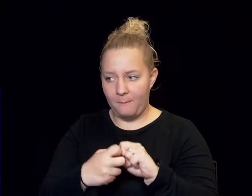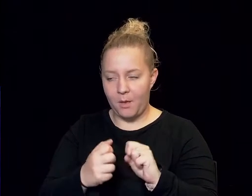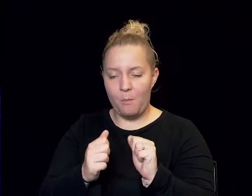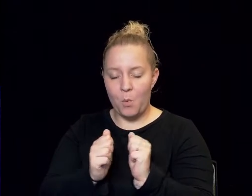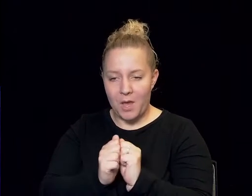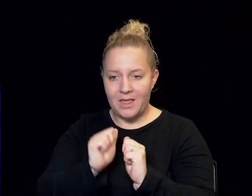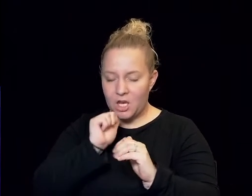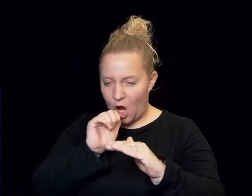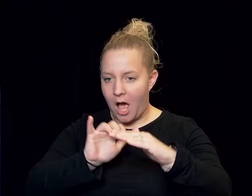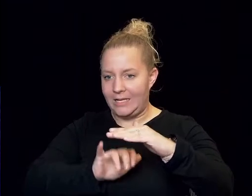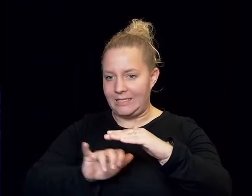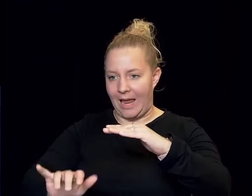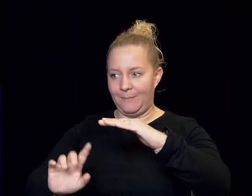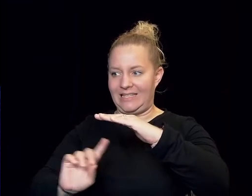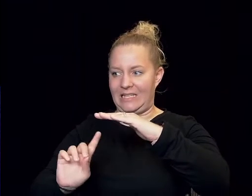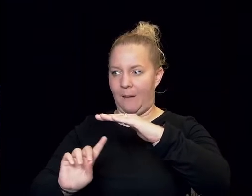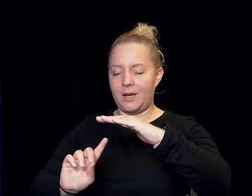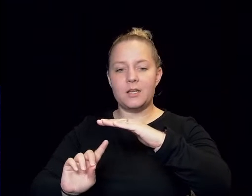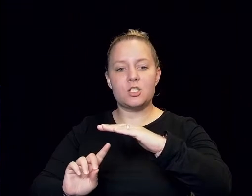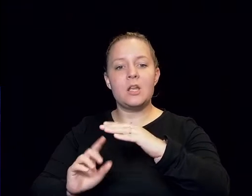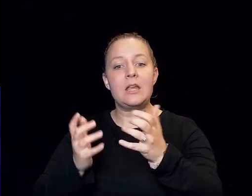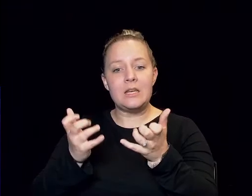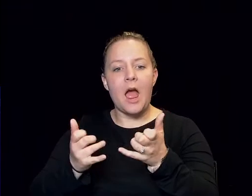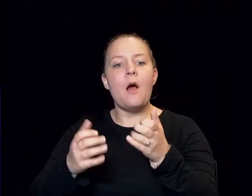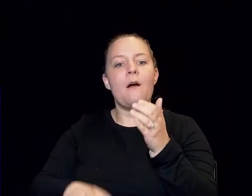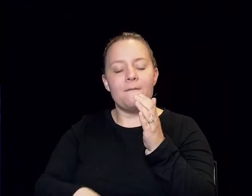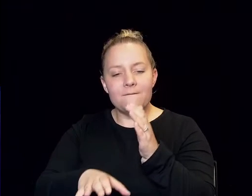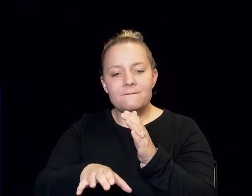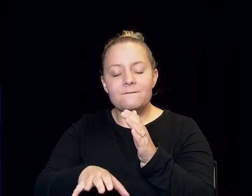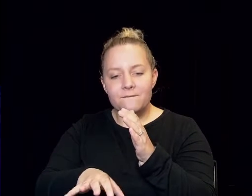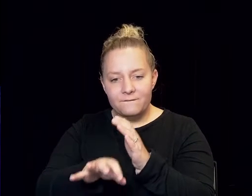The first thing we're going to do is find the least common denominator or kind of like the